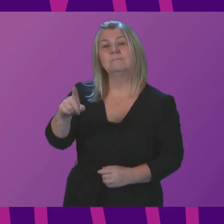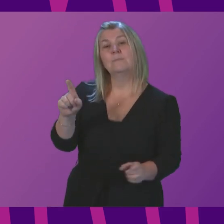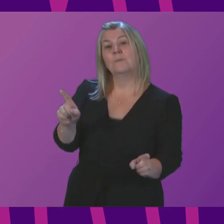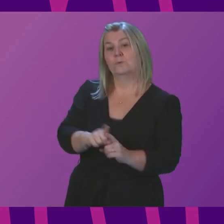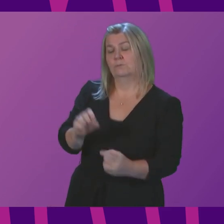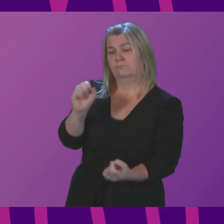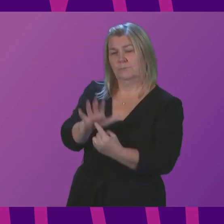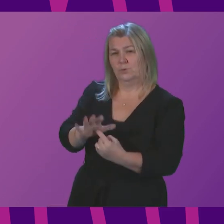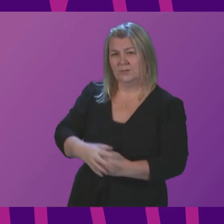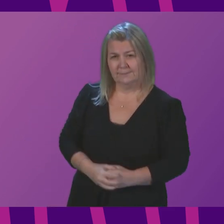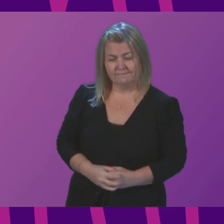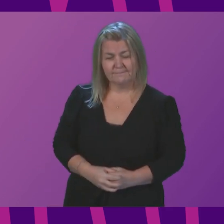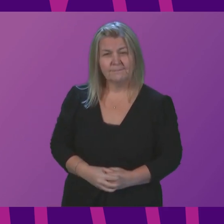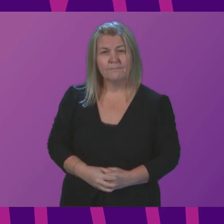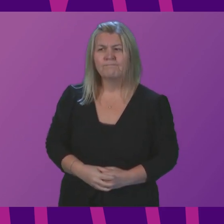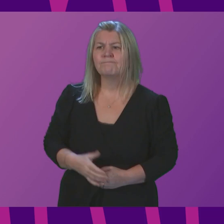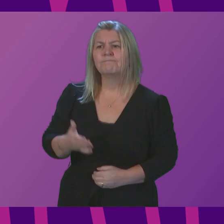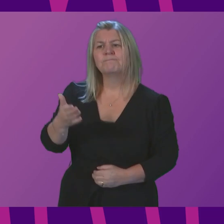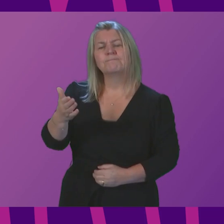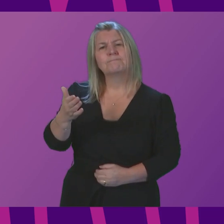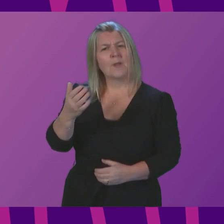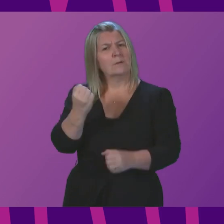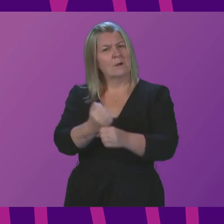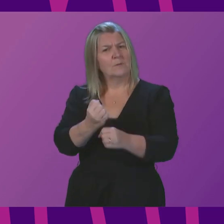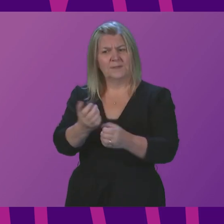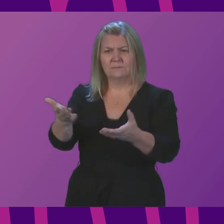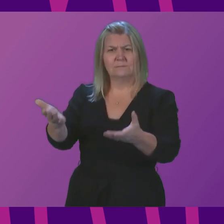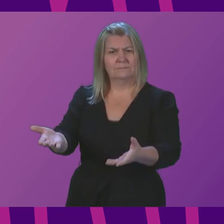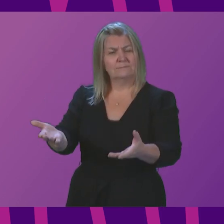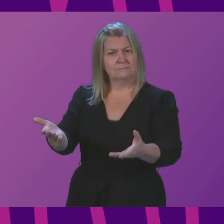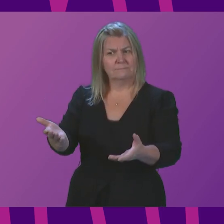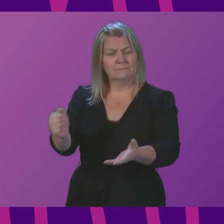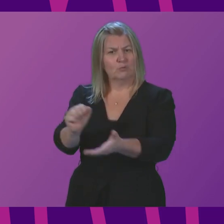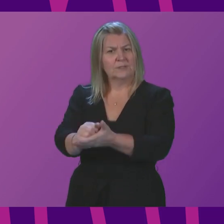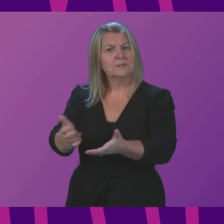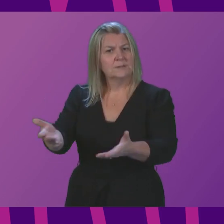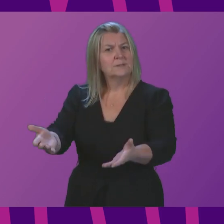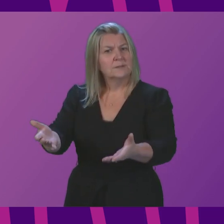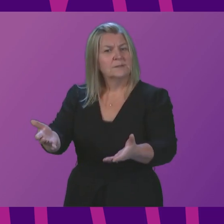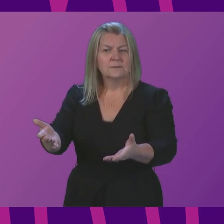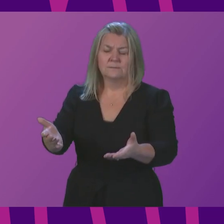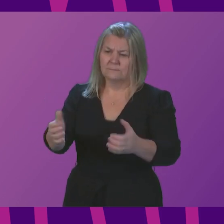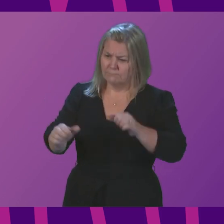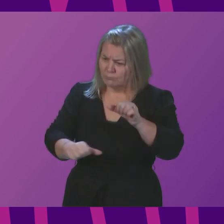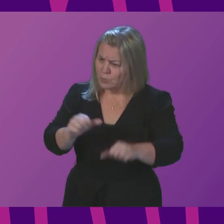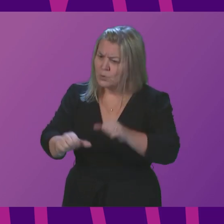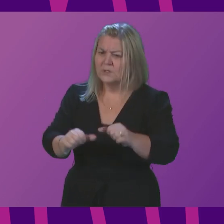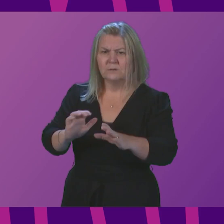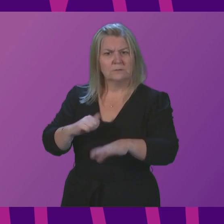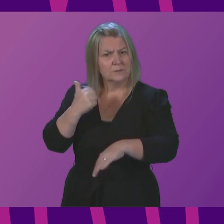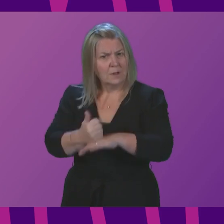to recognise that it is absolutely correct that processes are established to ensure proper